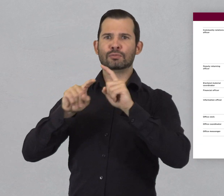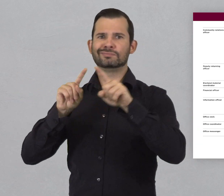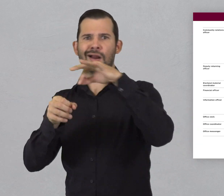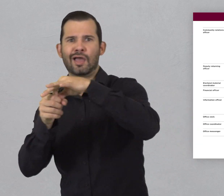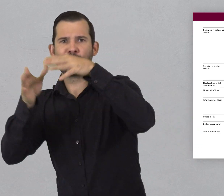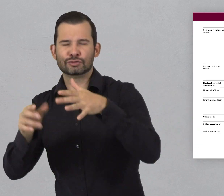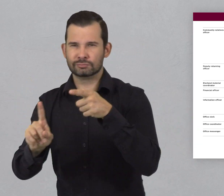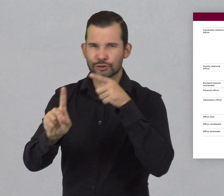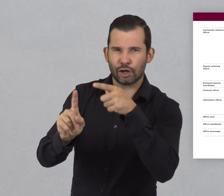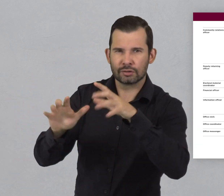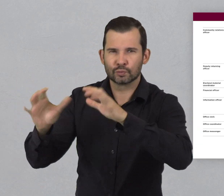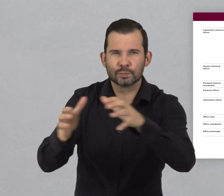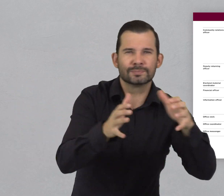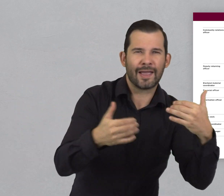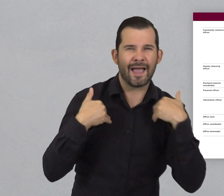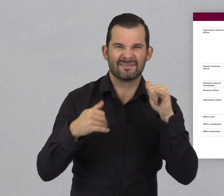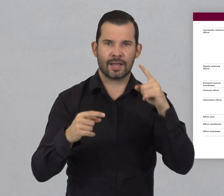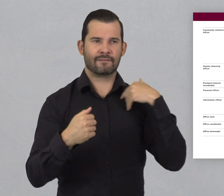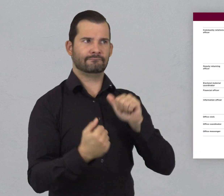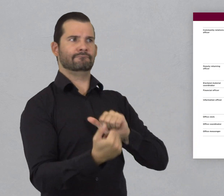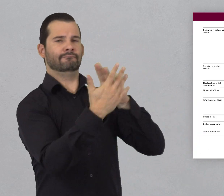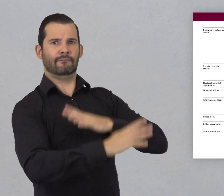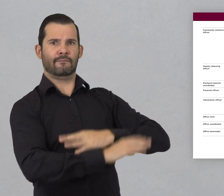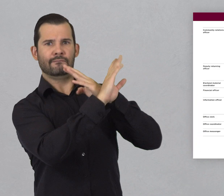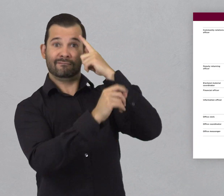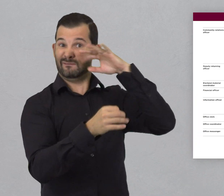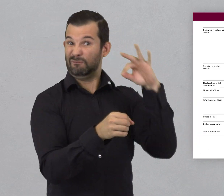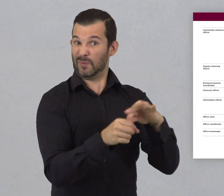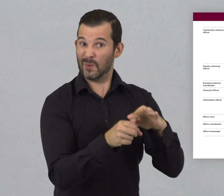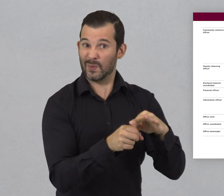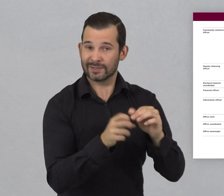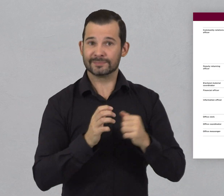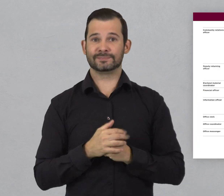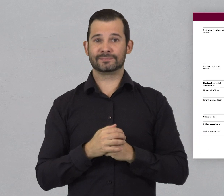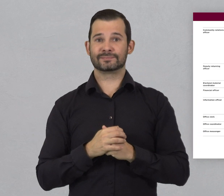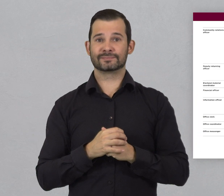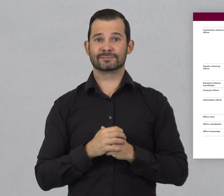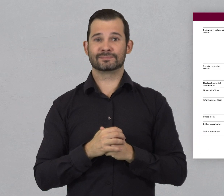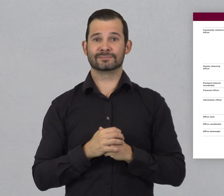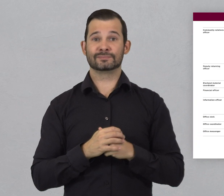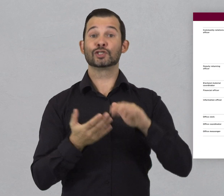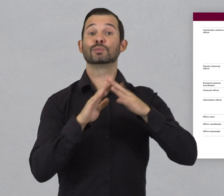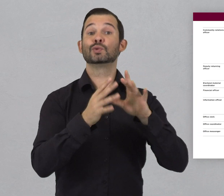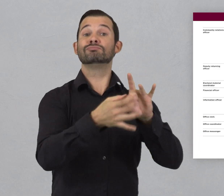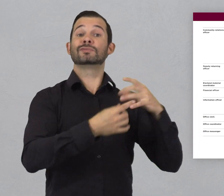large numbers of electors in certain target groups that face barriers to voting. Community relations